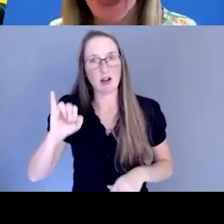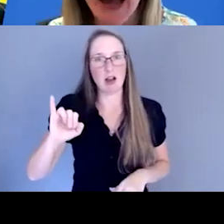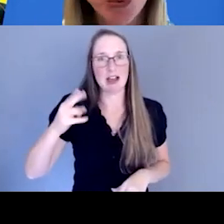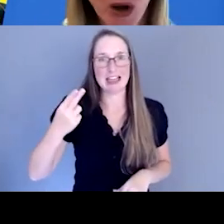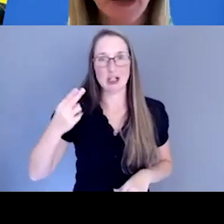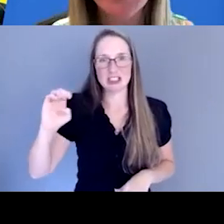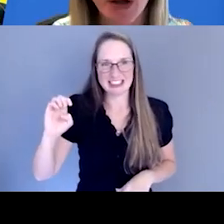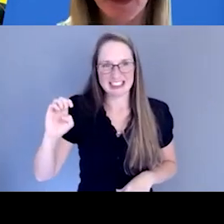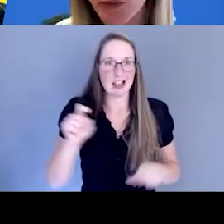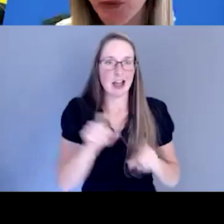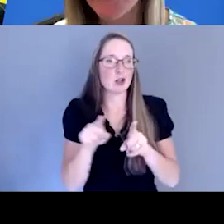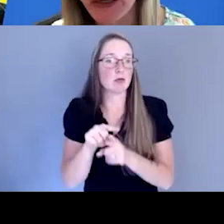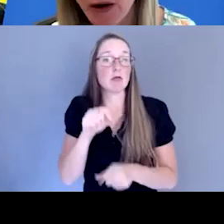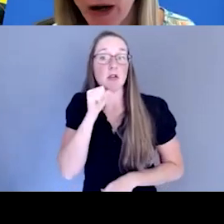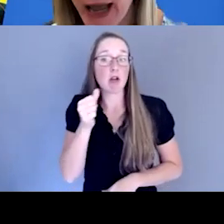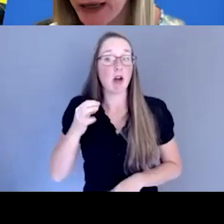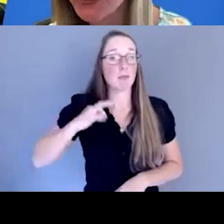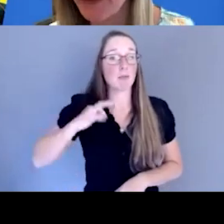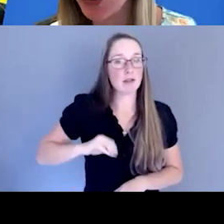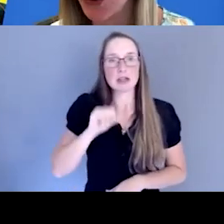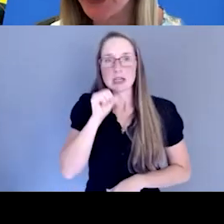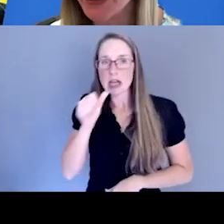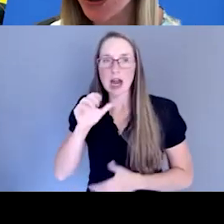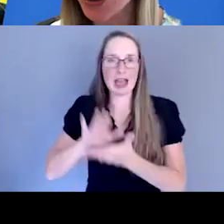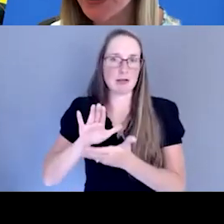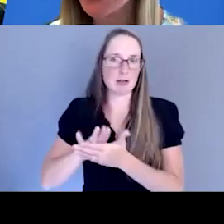as well as nonprofit non-academic organizations,